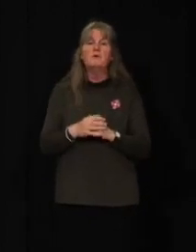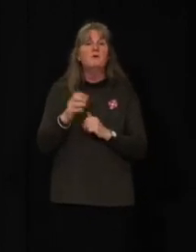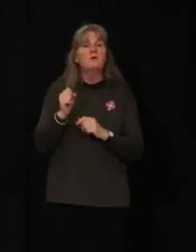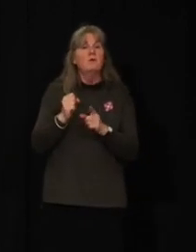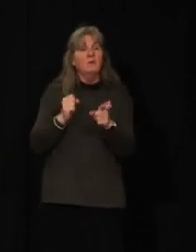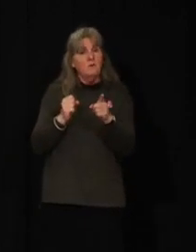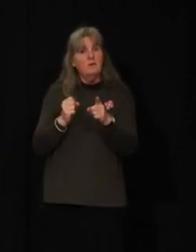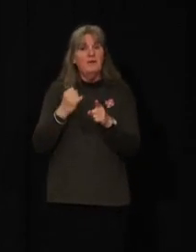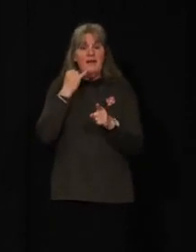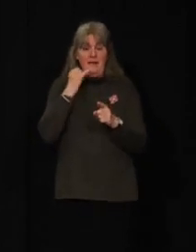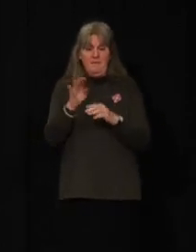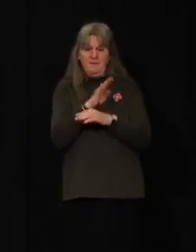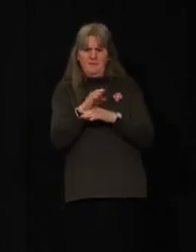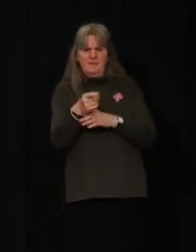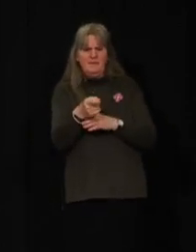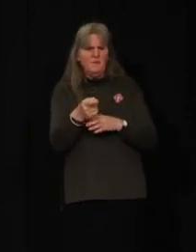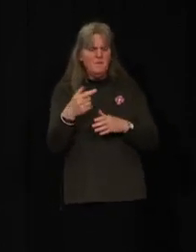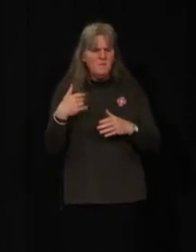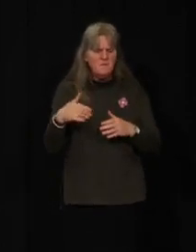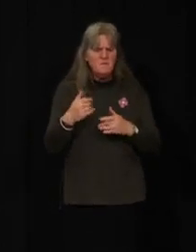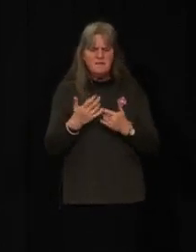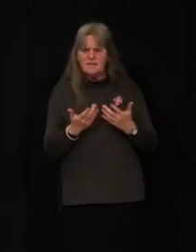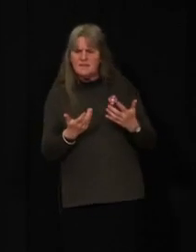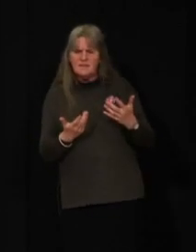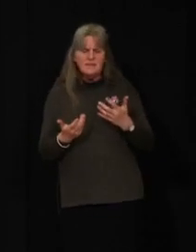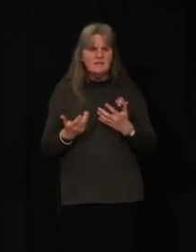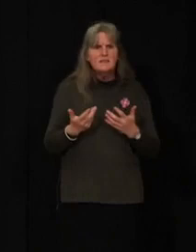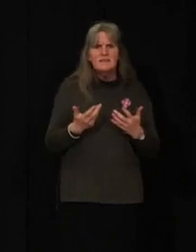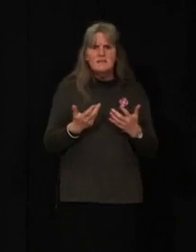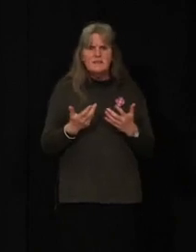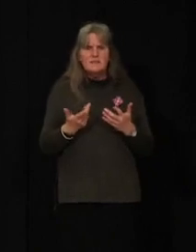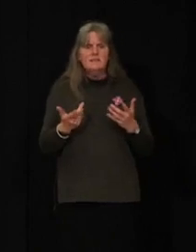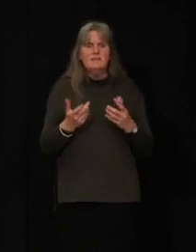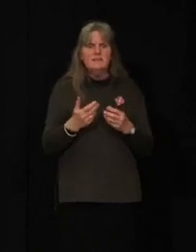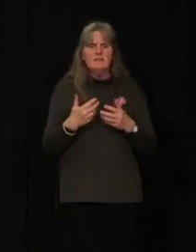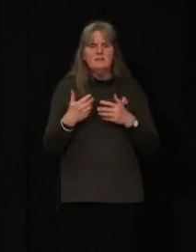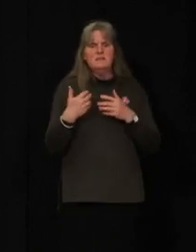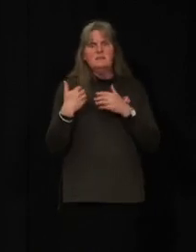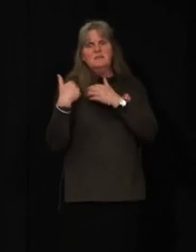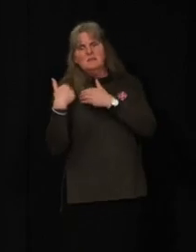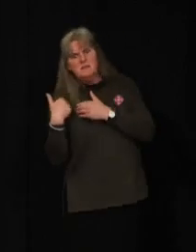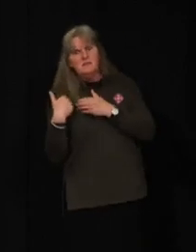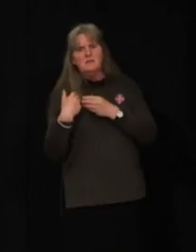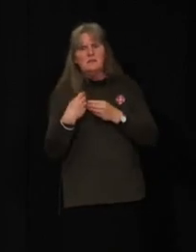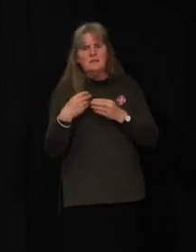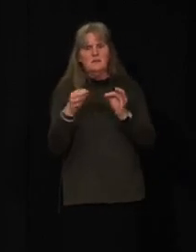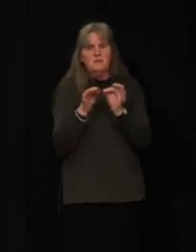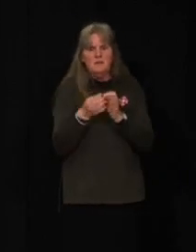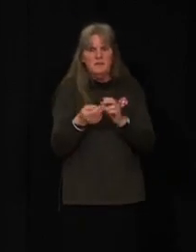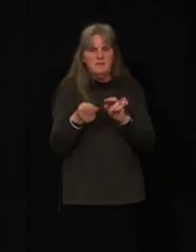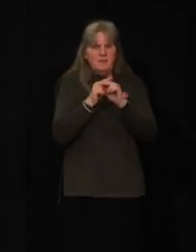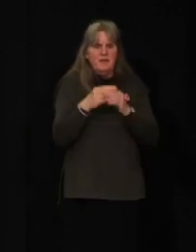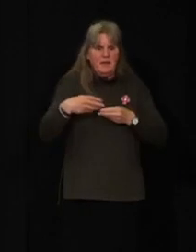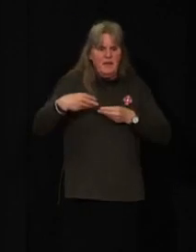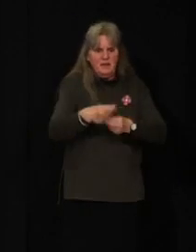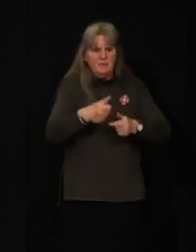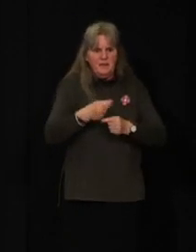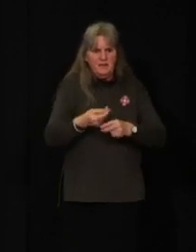So again, if businesses find themselves in a situation where they have extra onerous costs, I really implore you to work